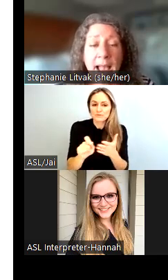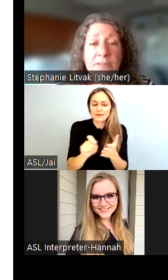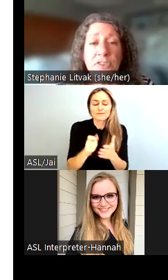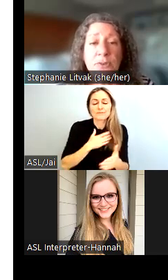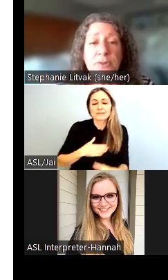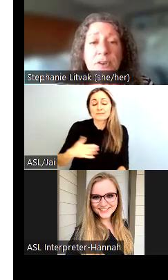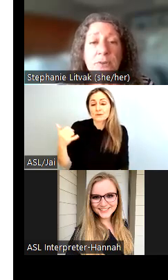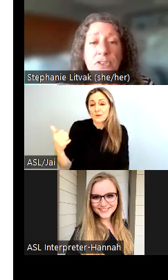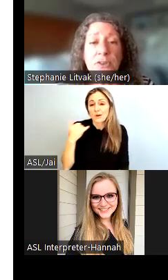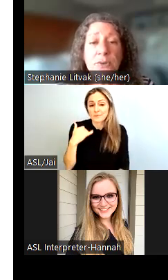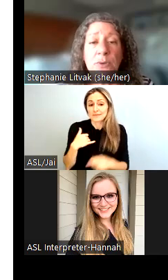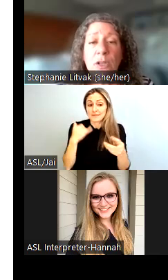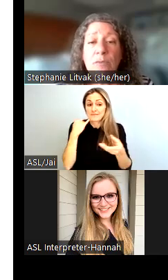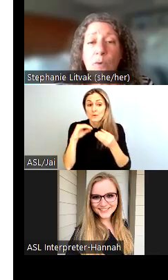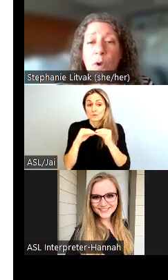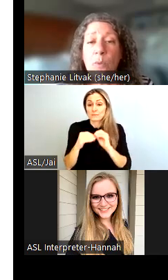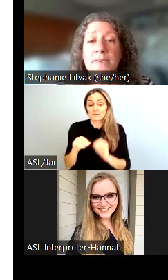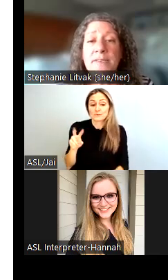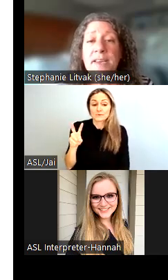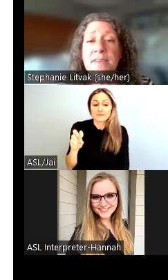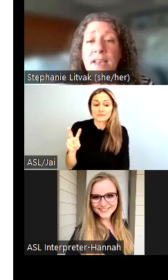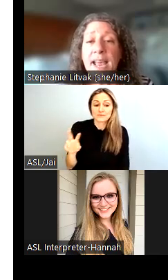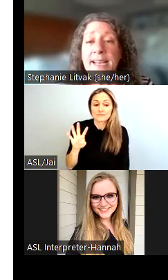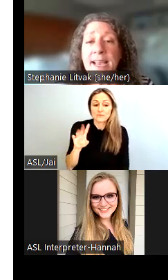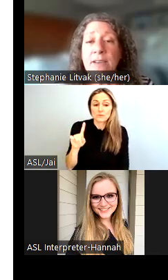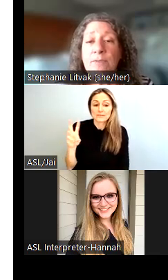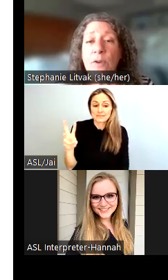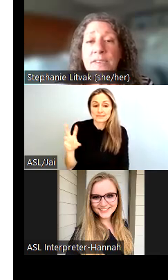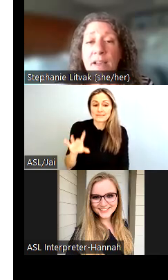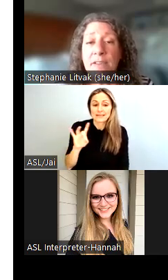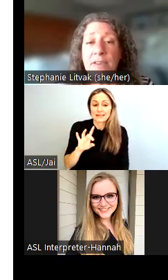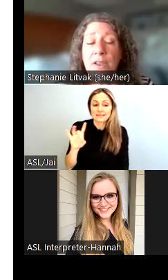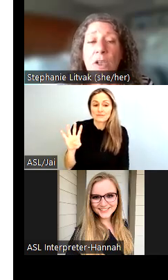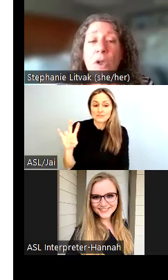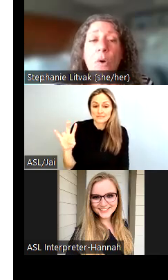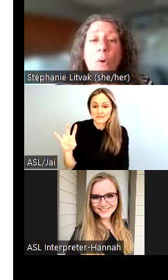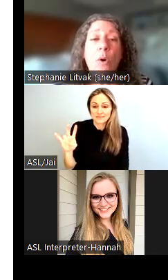at 202-416-8847.